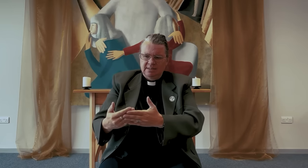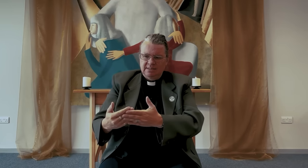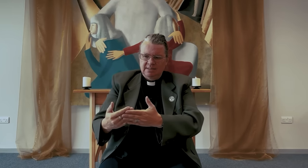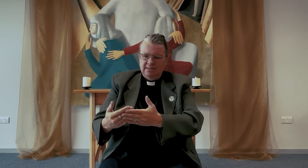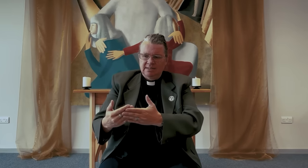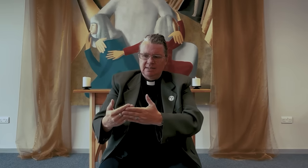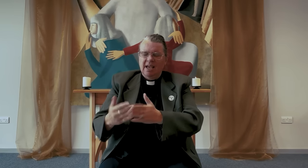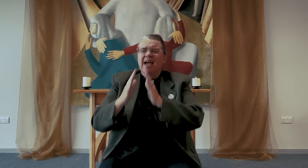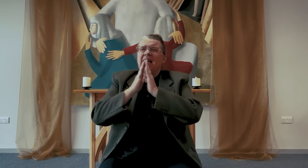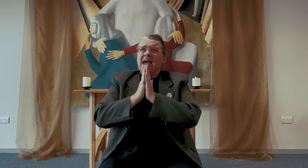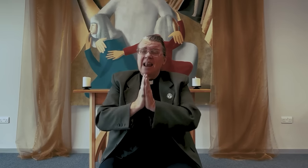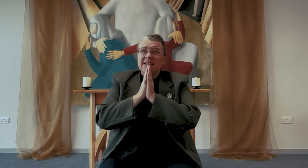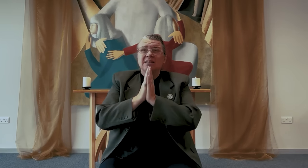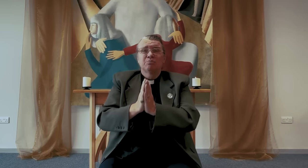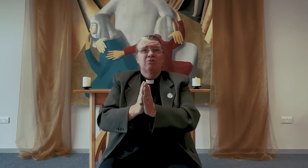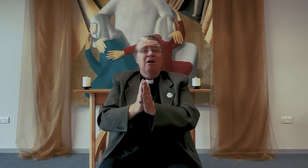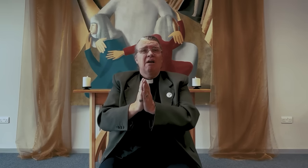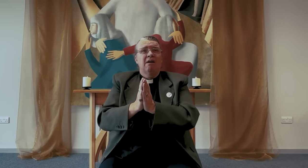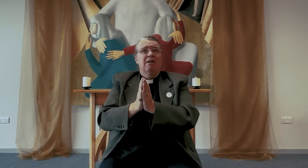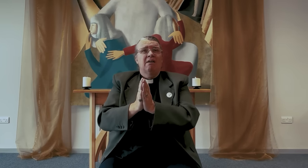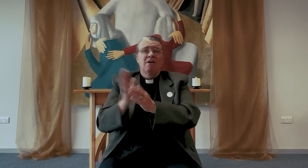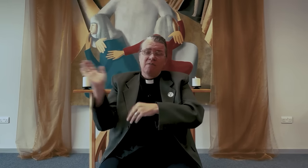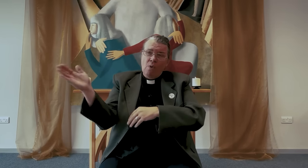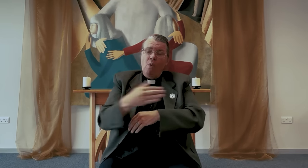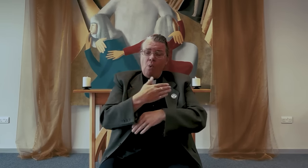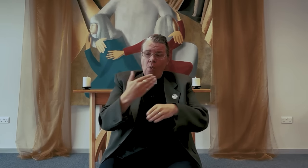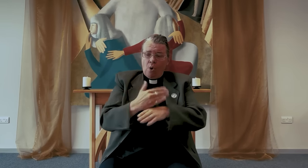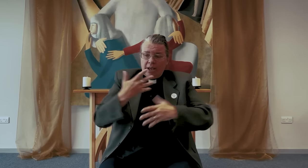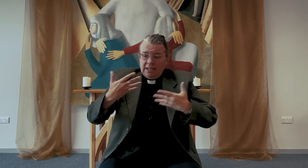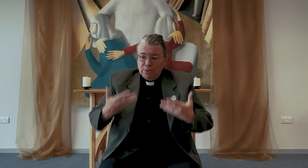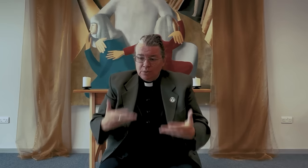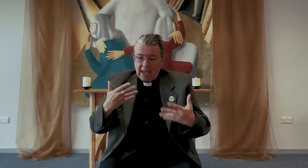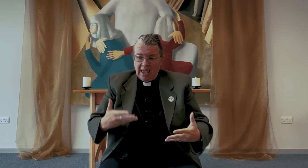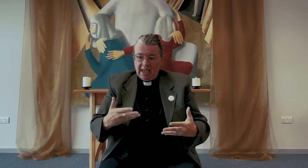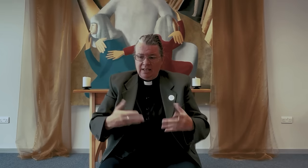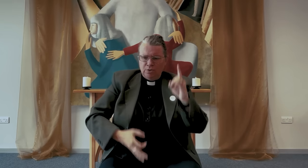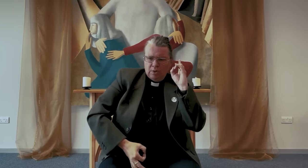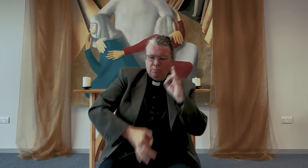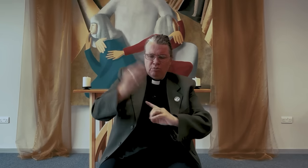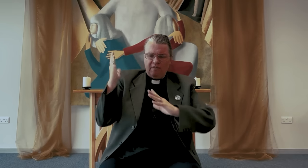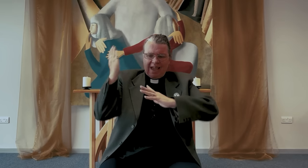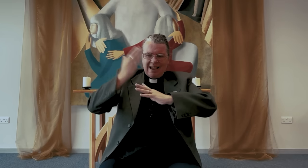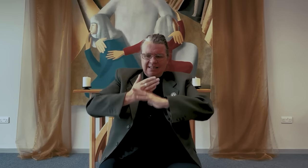And let us pray for all working to increase access to the scriptures today,